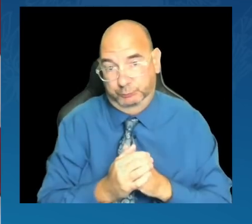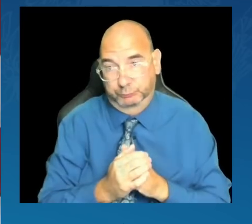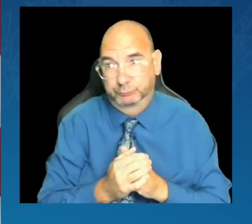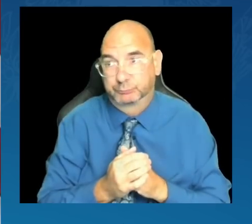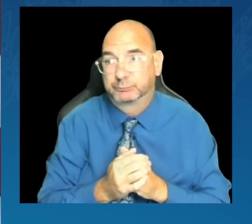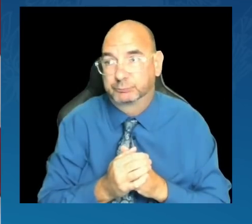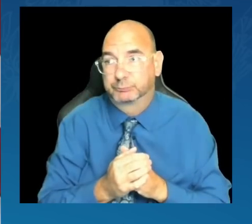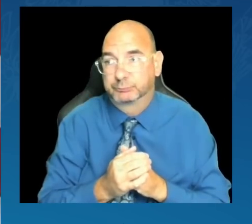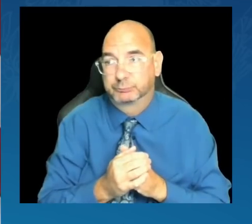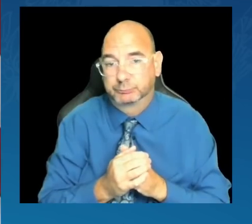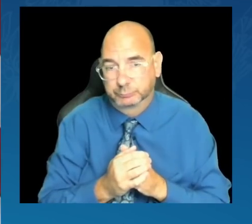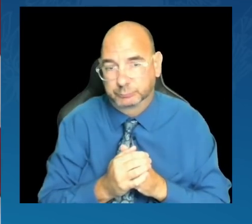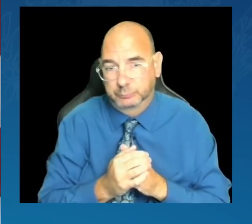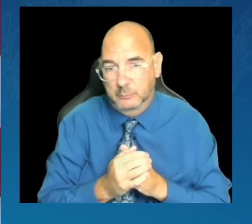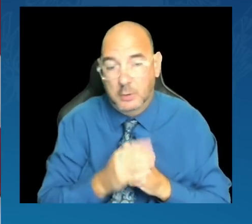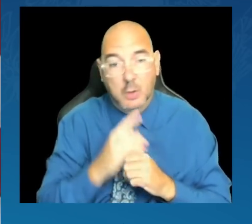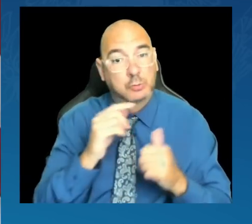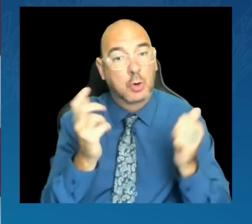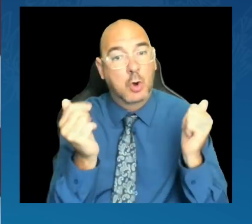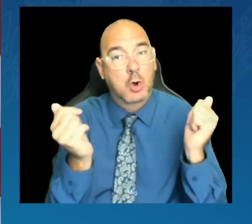what these leaders at this table are doing right now